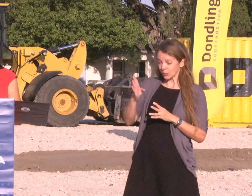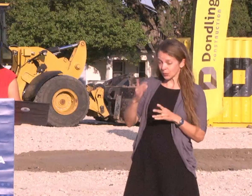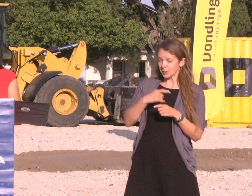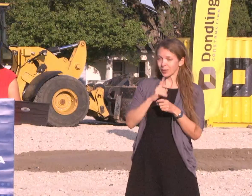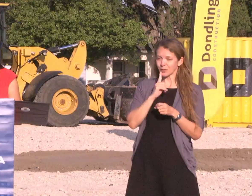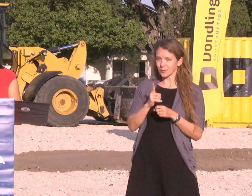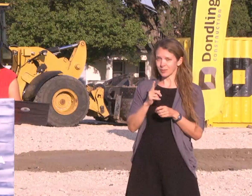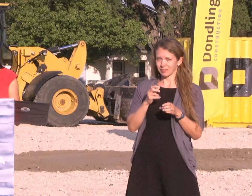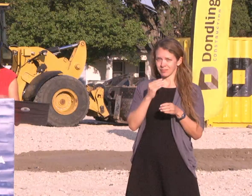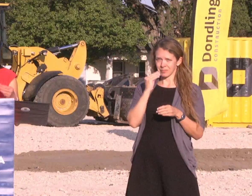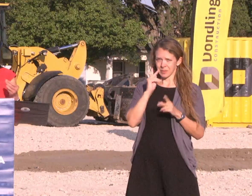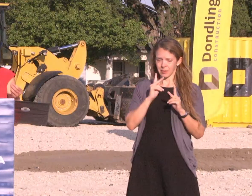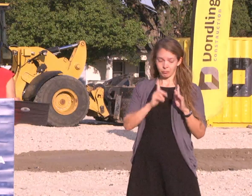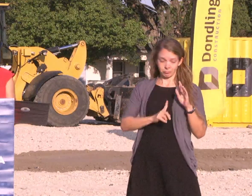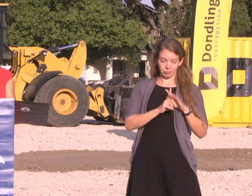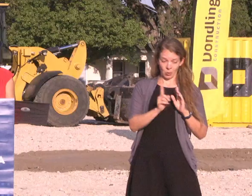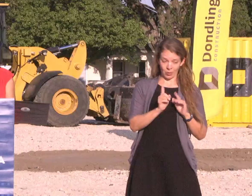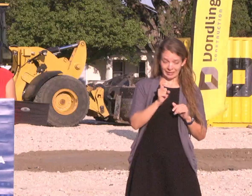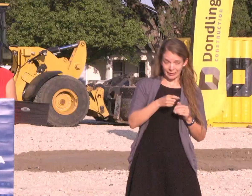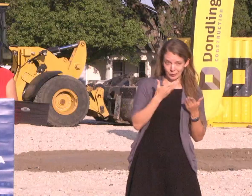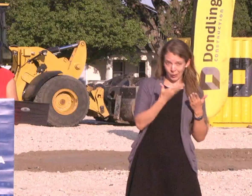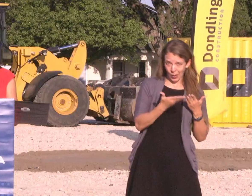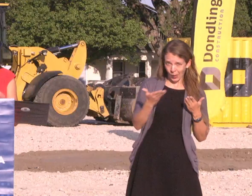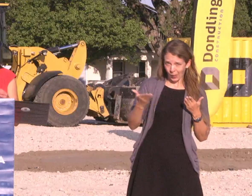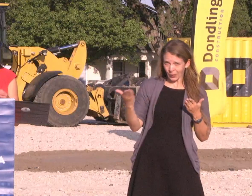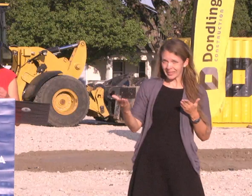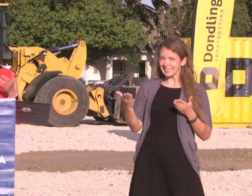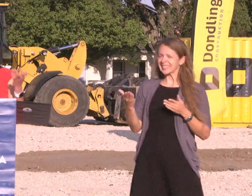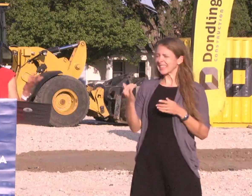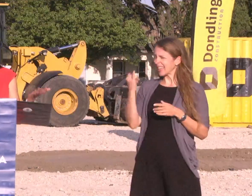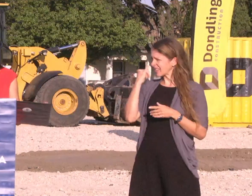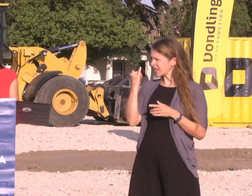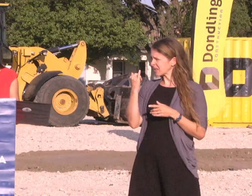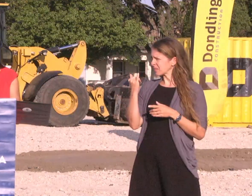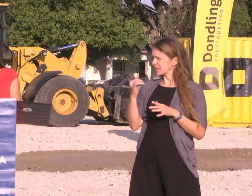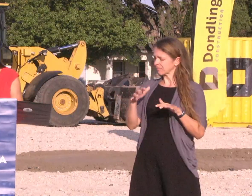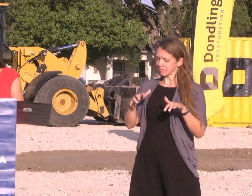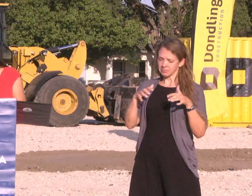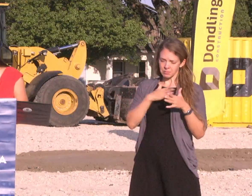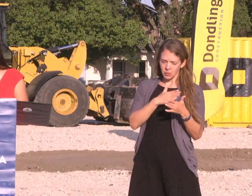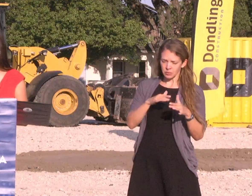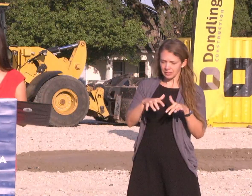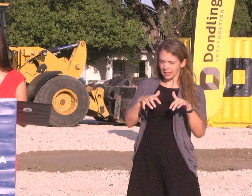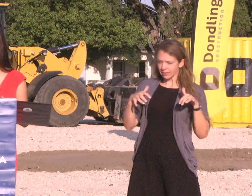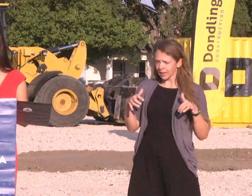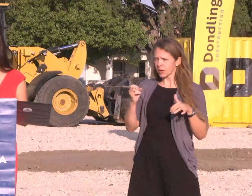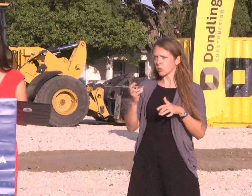residents can get to where they need to be whether it be a concert downtown or grabbing grocery